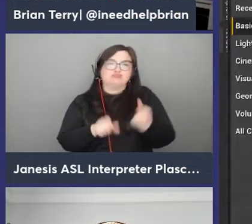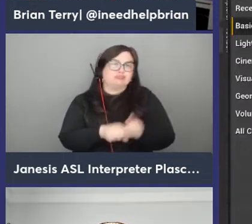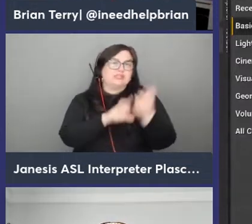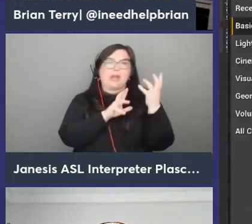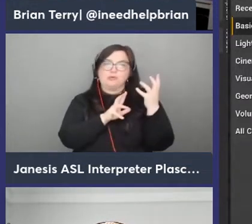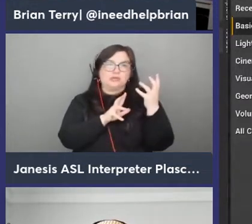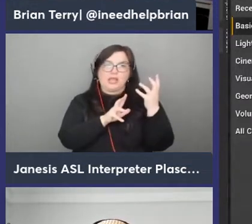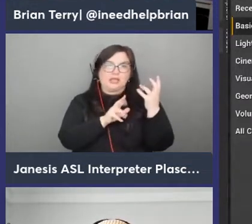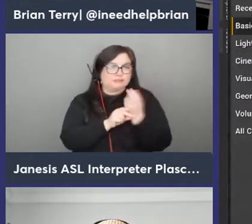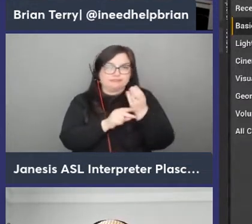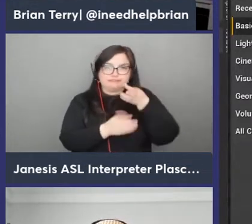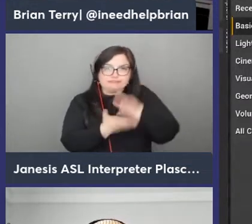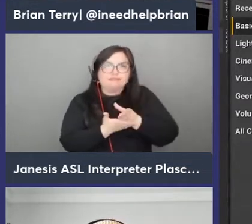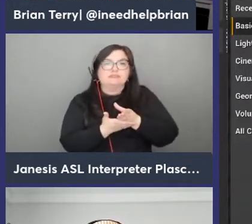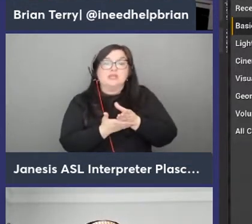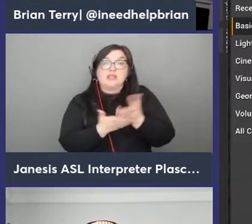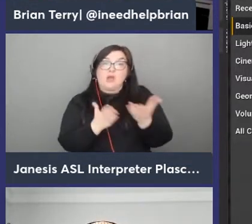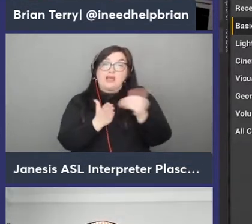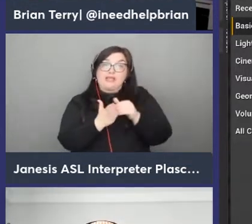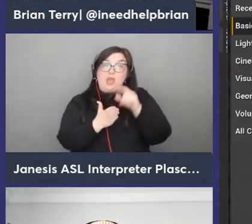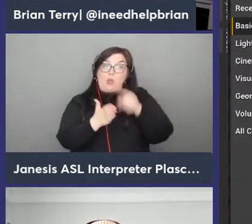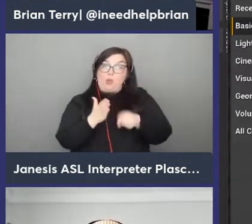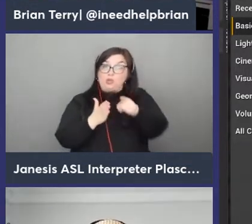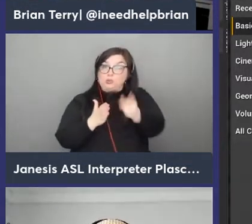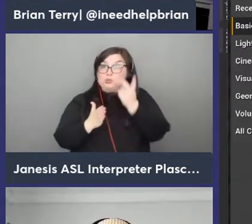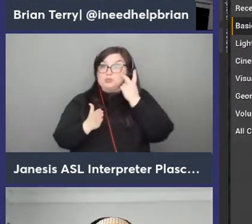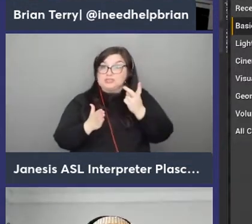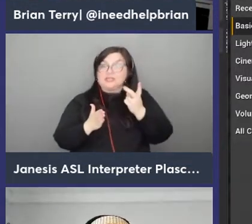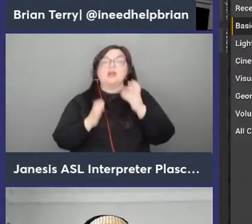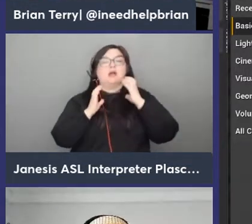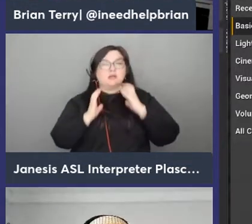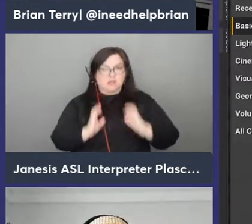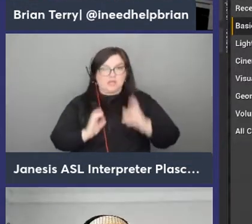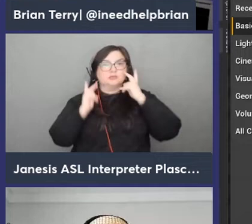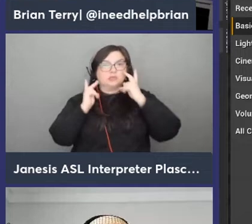is what the customer sees when they pull in the achievements.